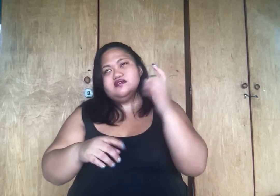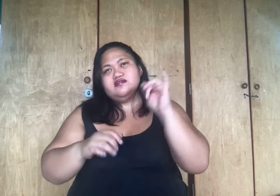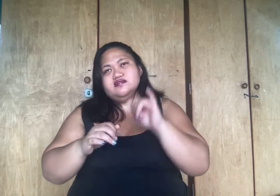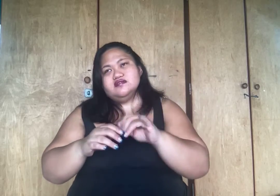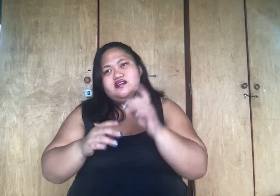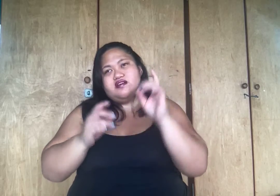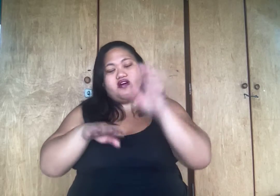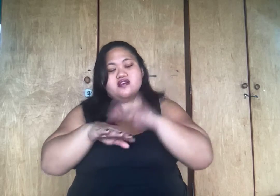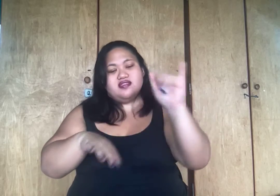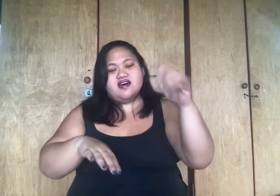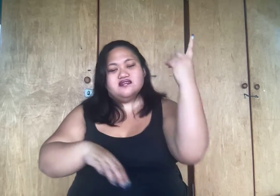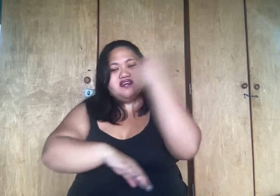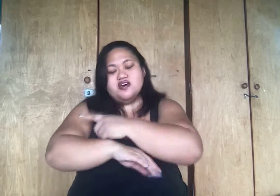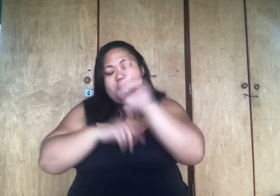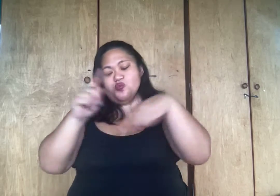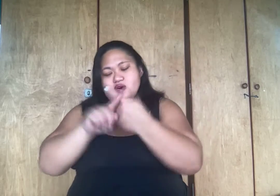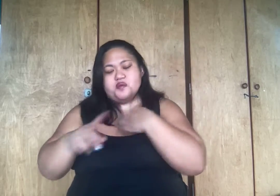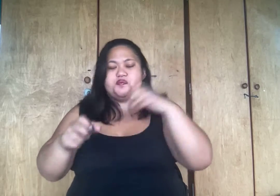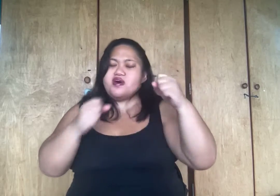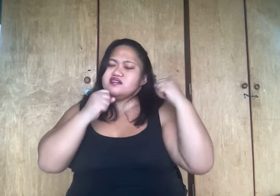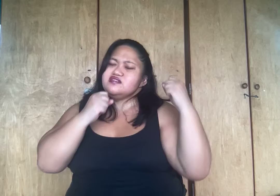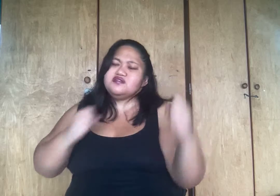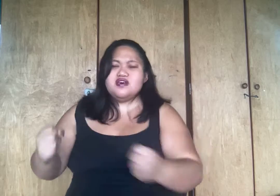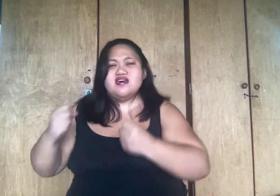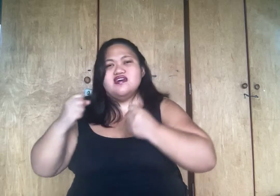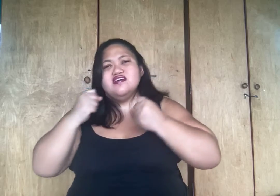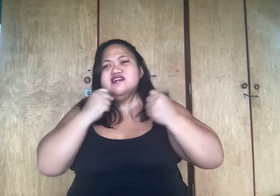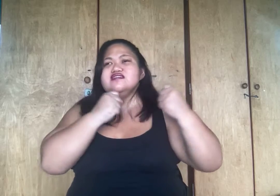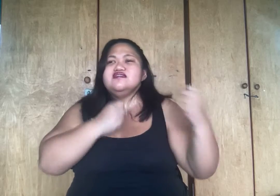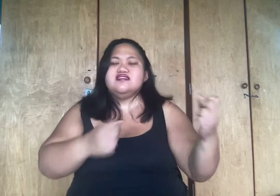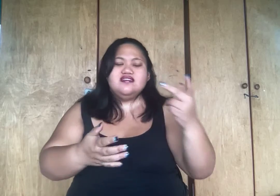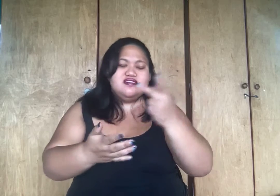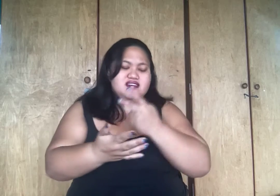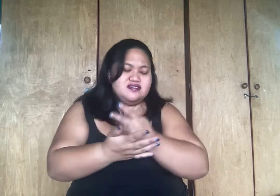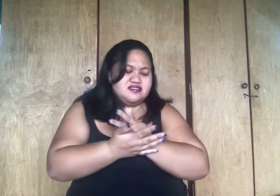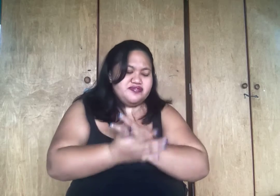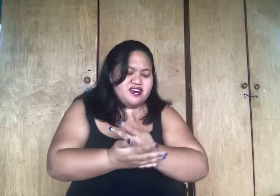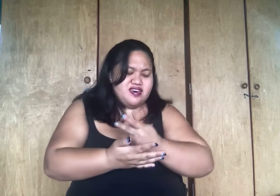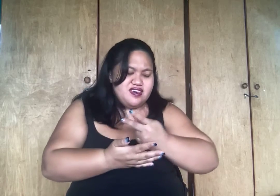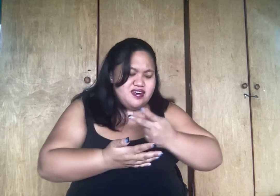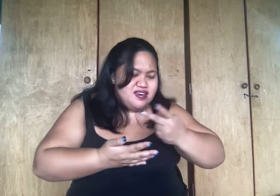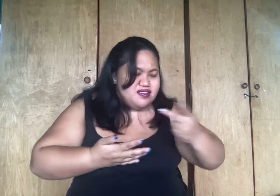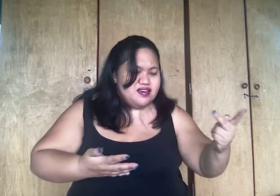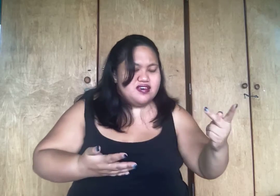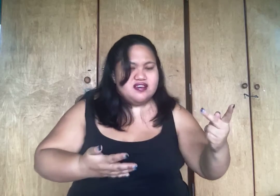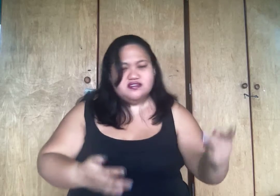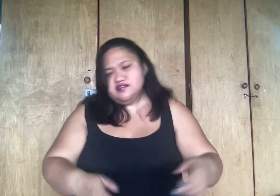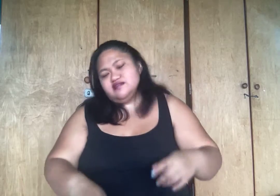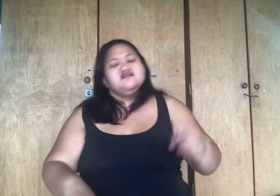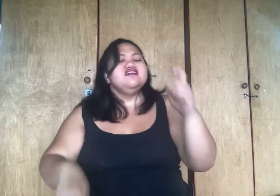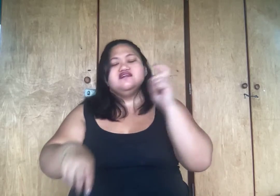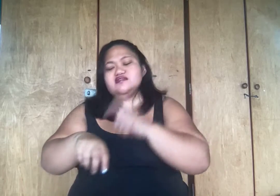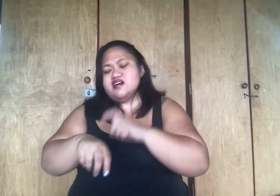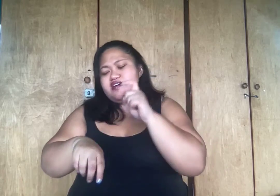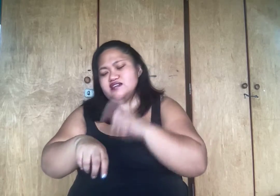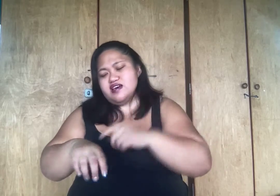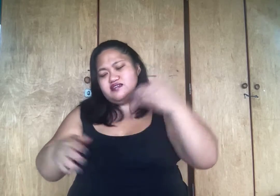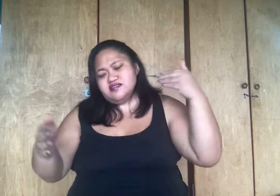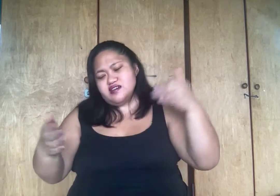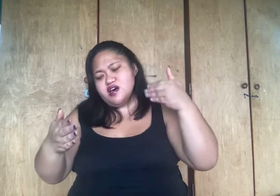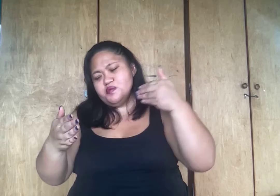... & on that day ... ... my strength is ... ... failing ... ... the end draws near ...